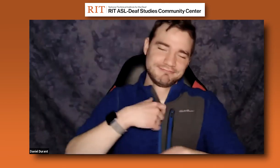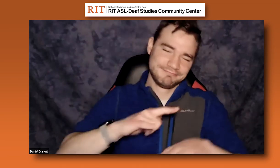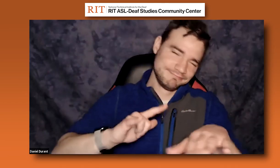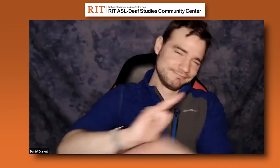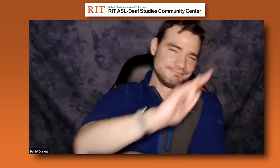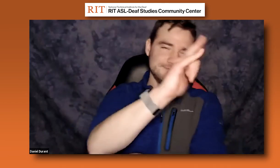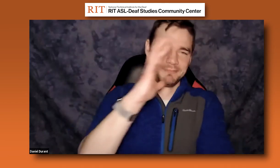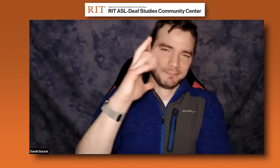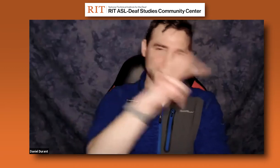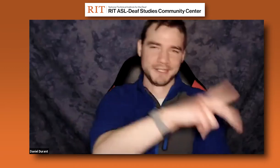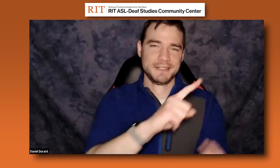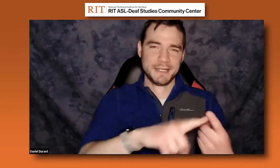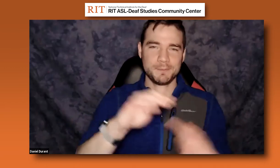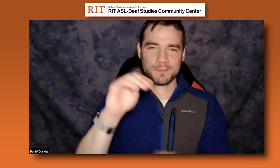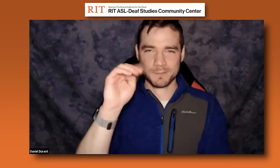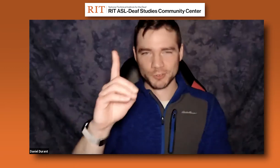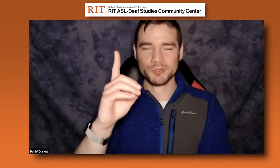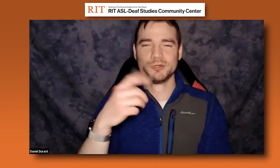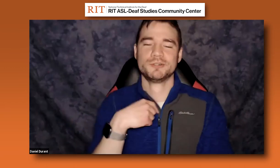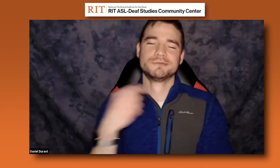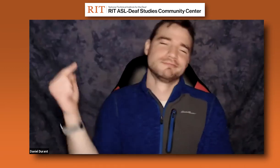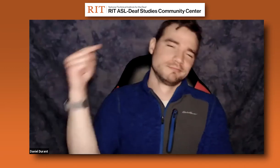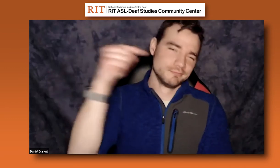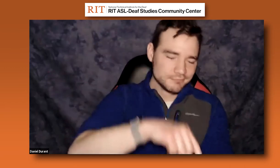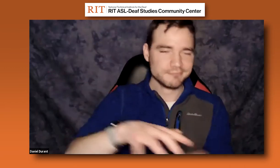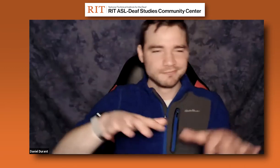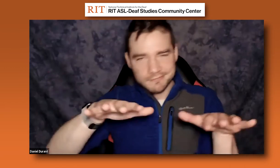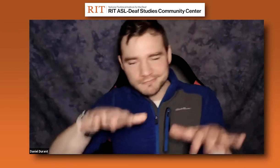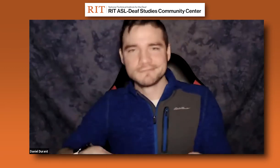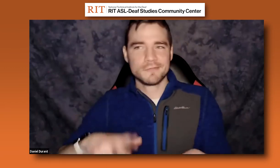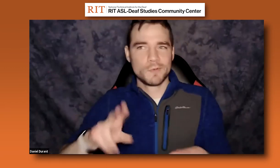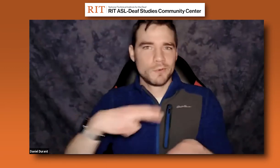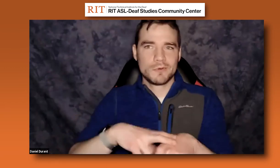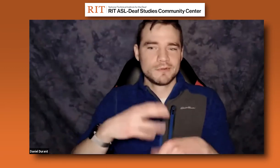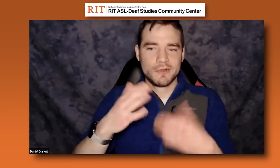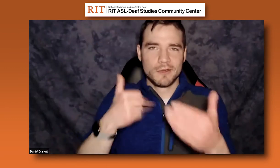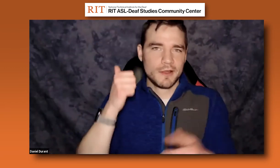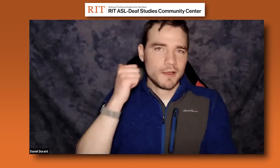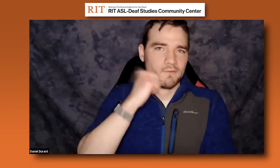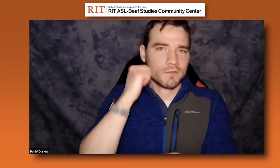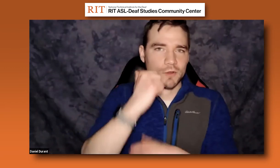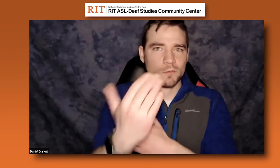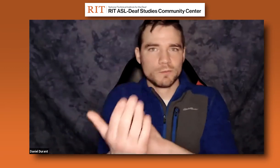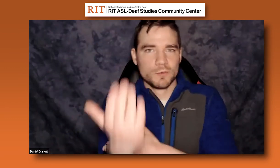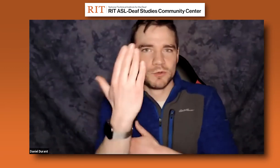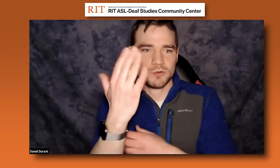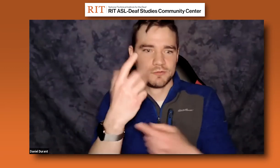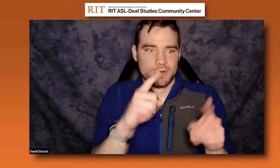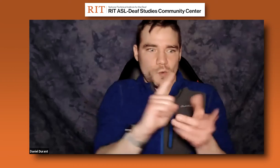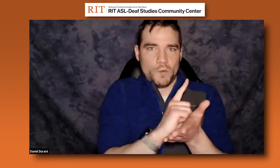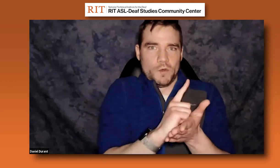The next day, I flew back home to Maryland, and of course, every day, in the morning,